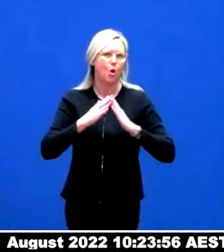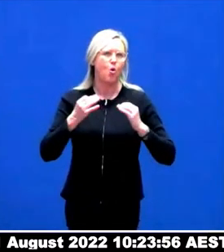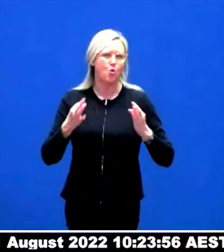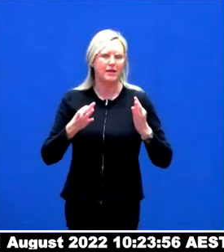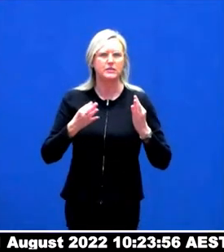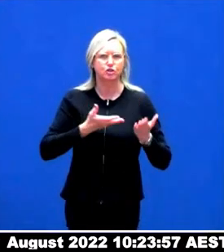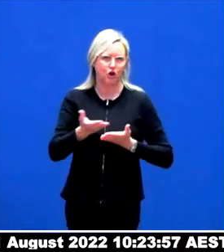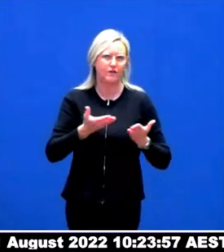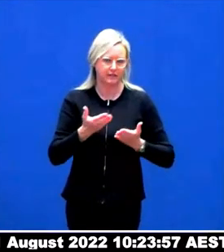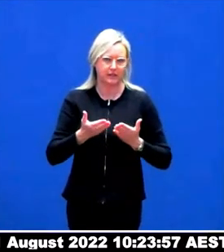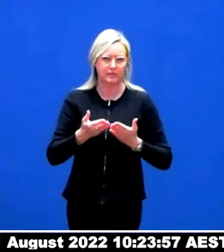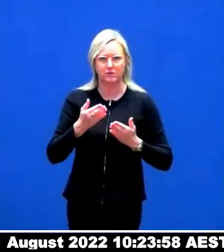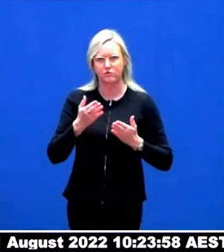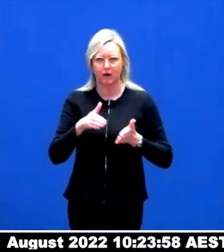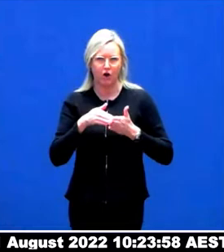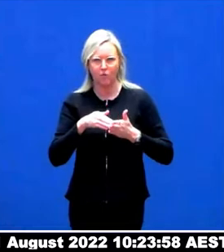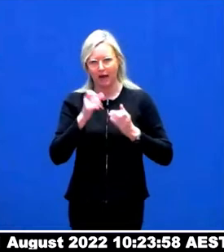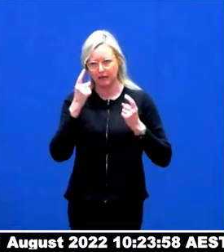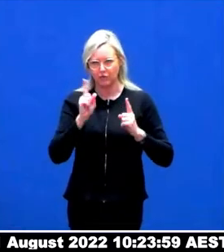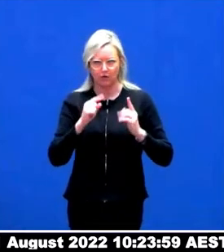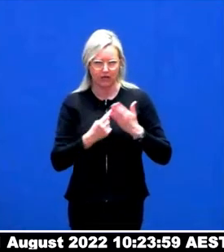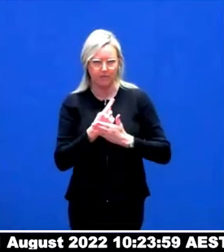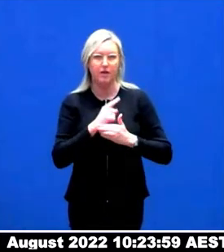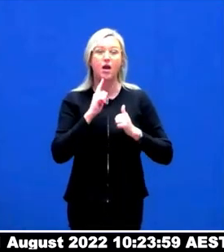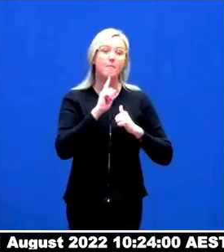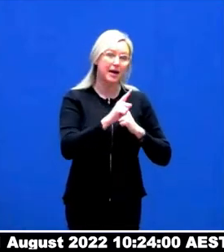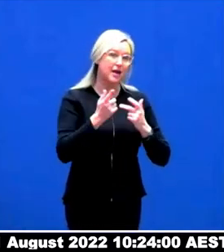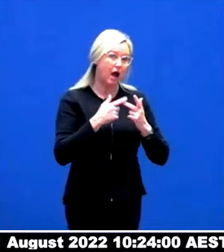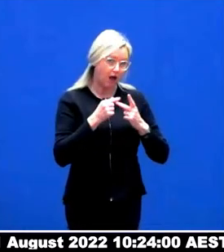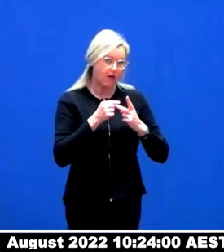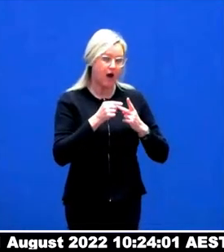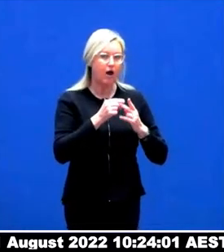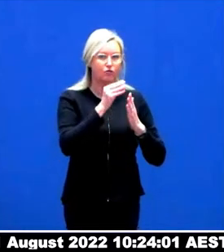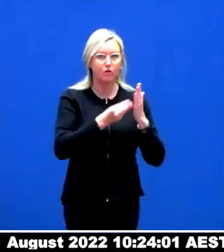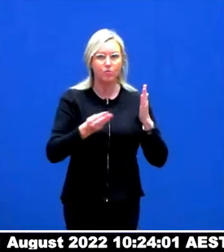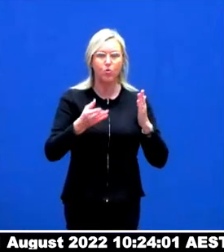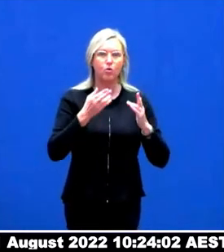There's a range of other data that the states and territories provide and the